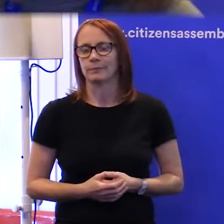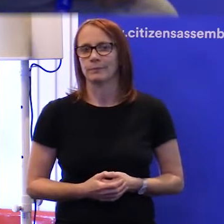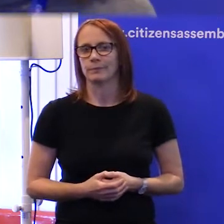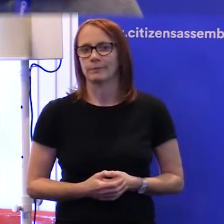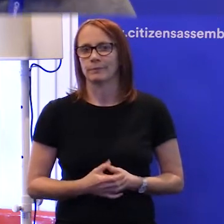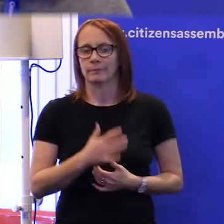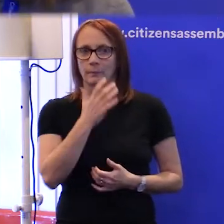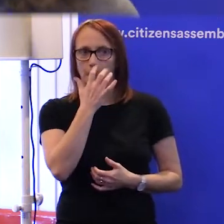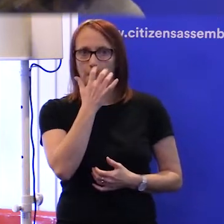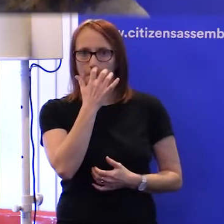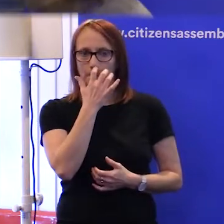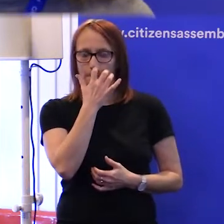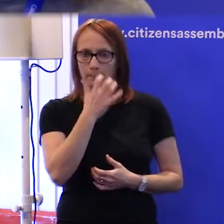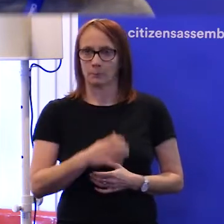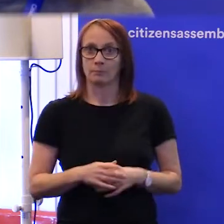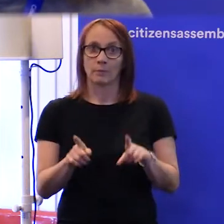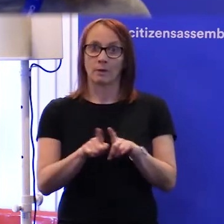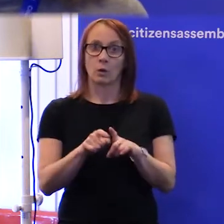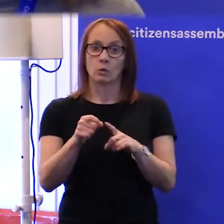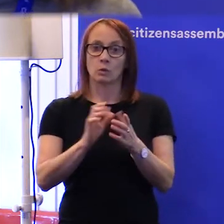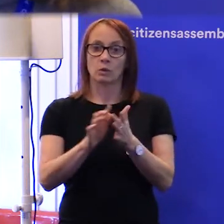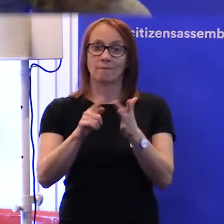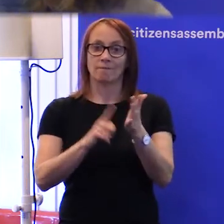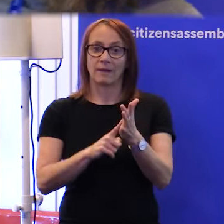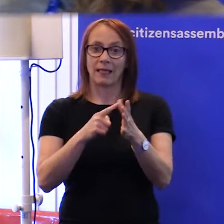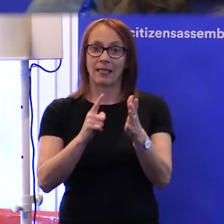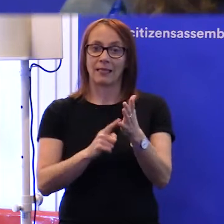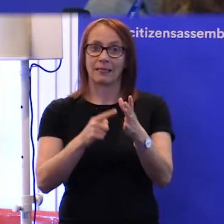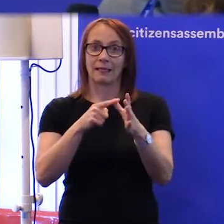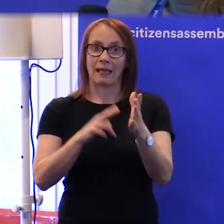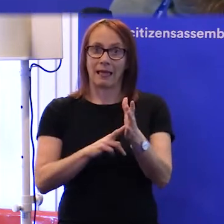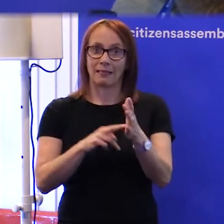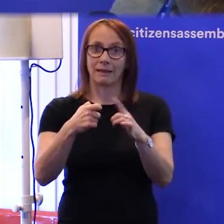um I'd also like to introduce Phil Allen and Kayla Scott who will be presenting